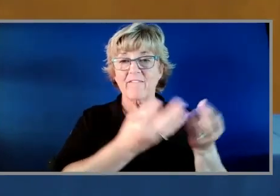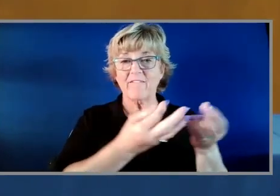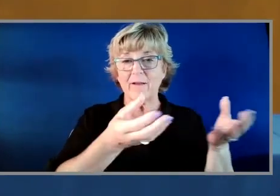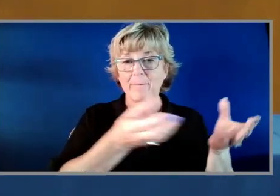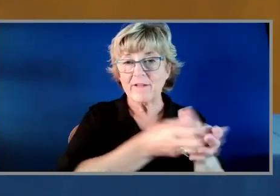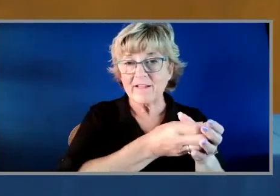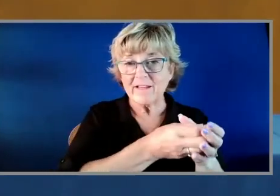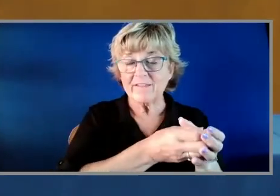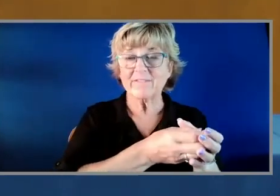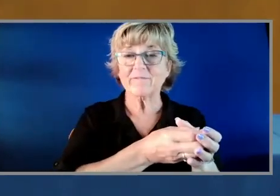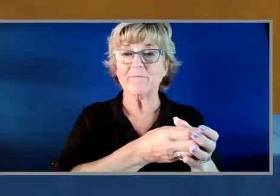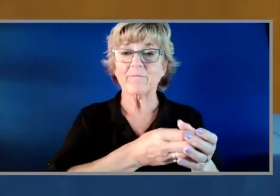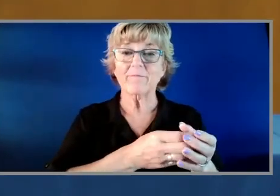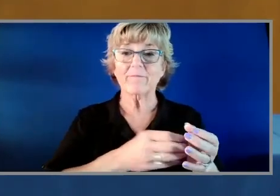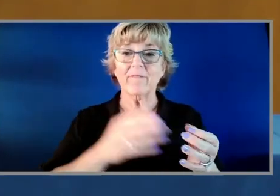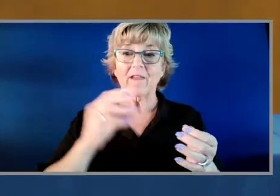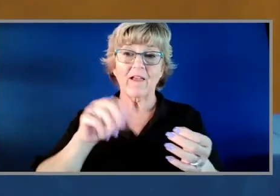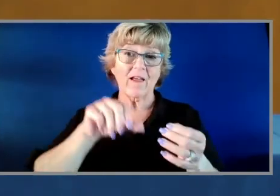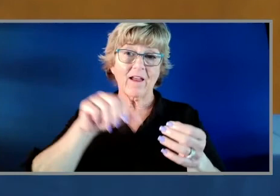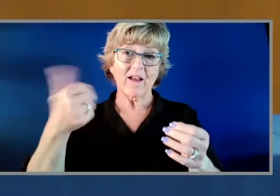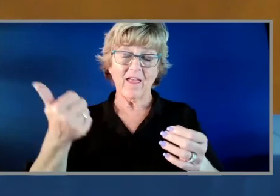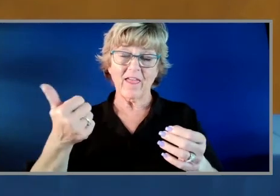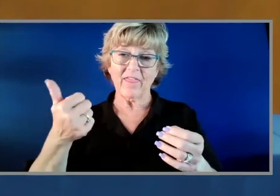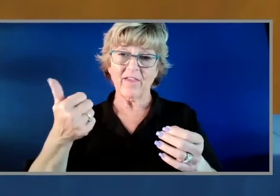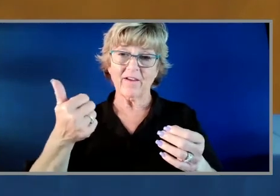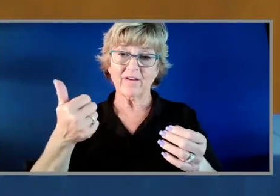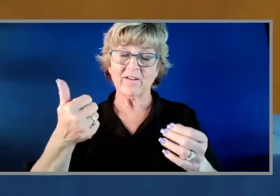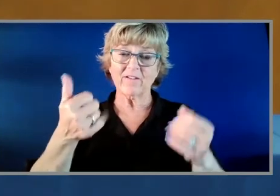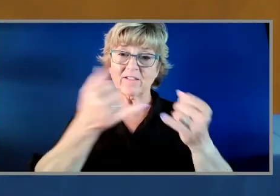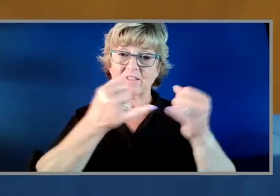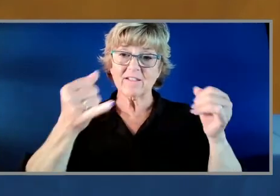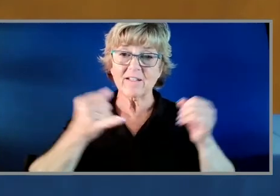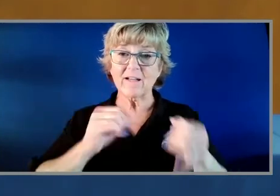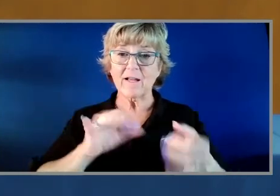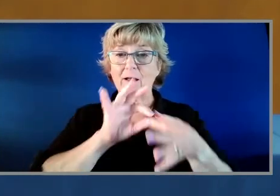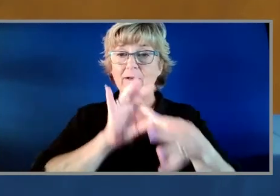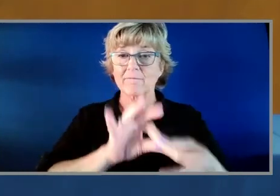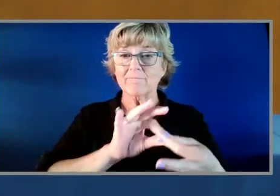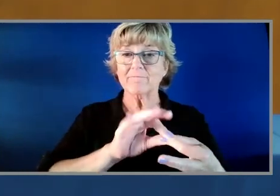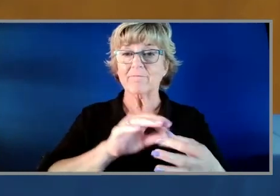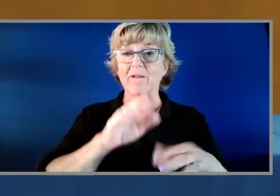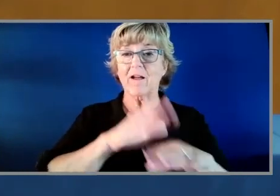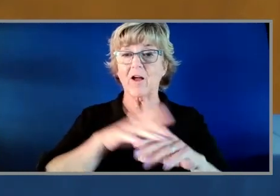Studio: Work in places shop, whatever it might be things that type people together, and I think you know some of the other